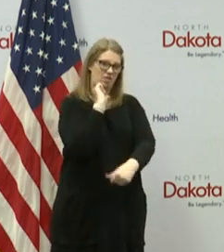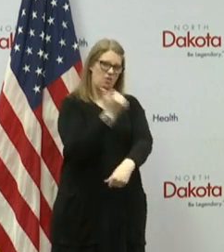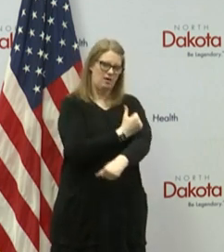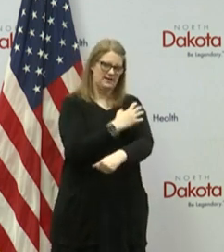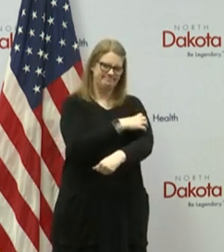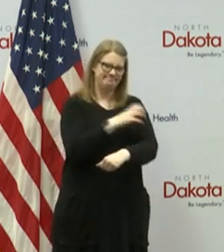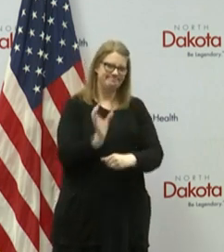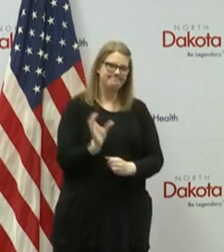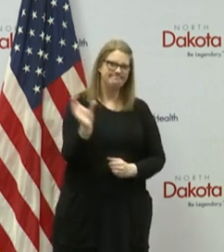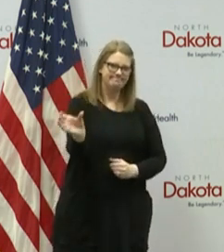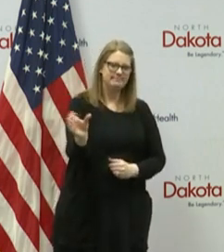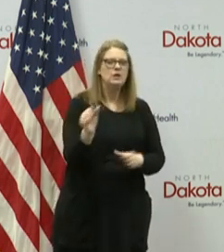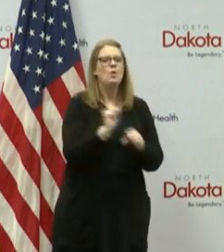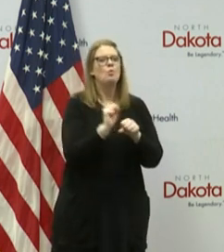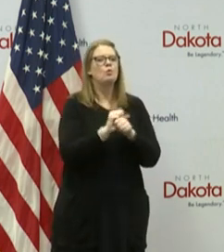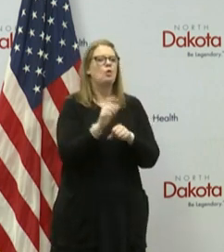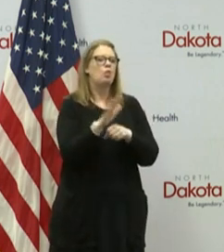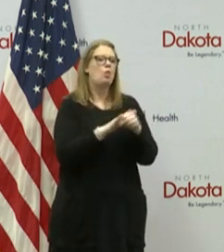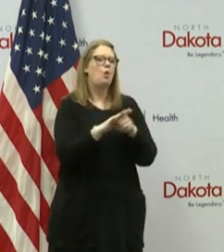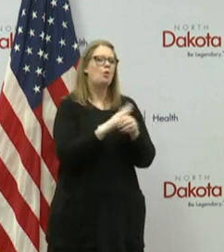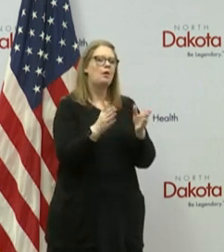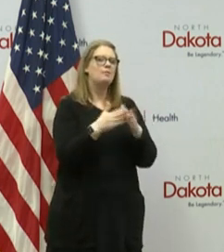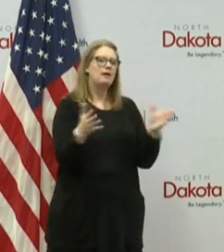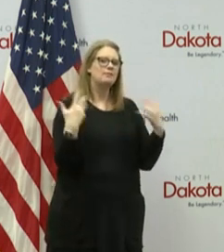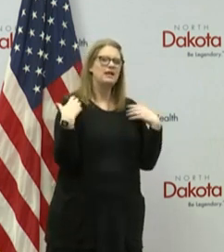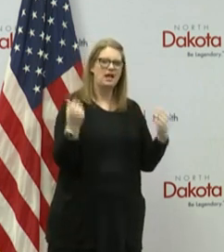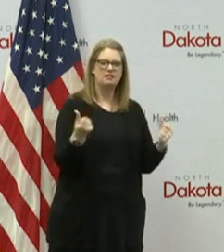TO CLARIFY ALSO BECAUSE THERE WERE QUESTIONS YESTERDAY STATE HEALTH OFFICERS UNDER THE